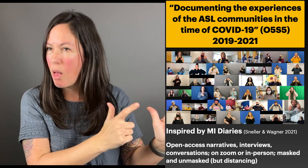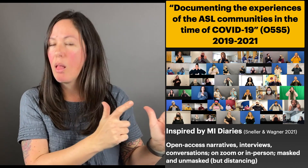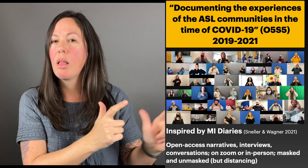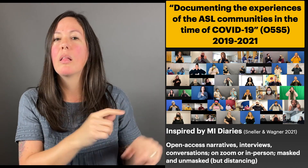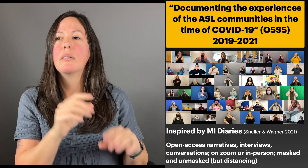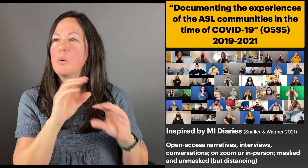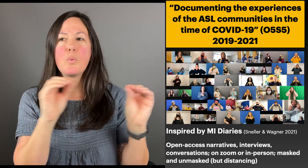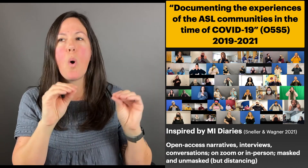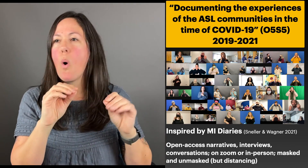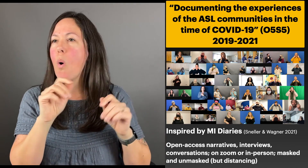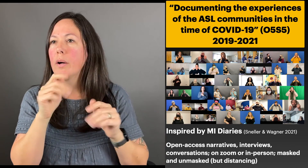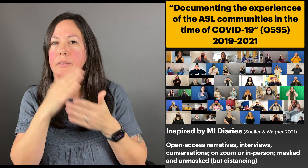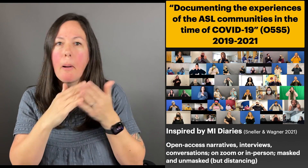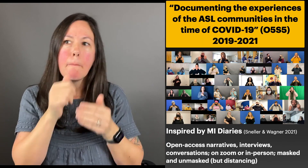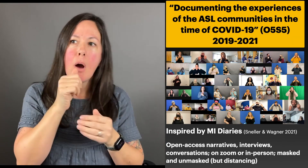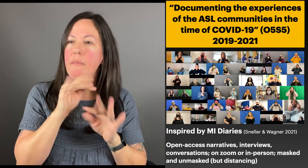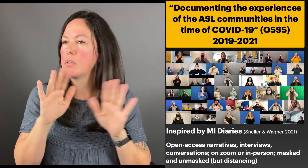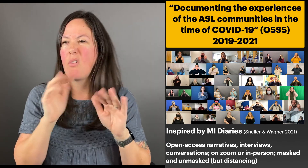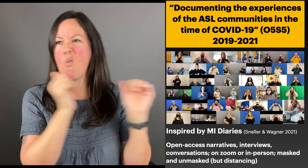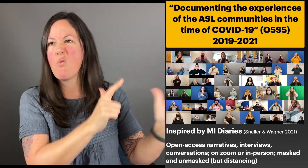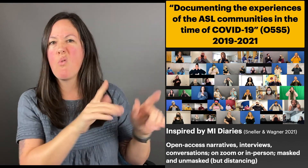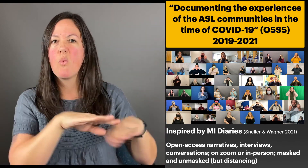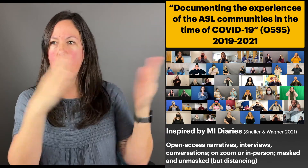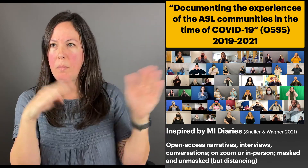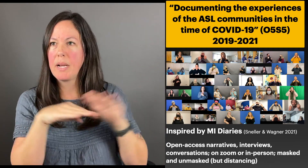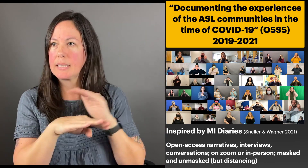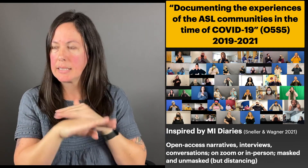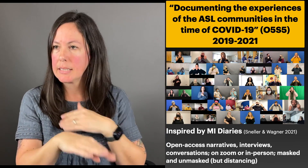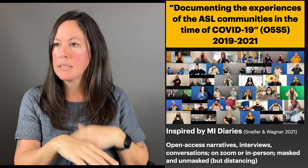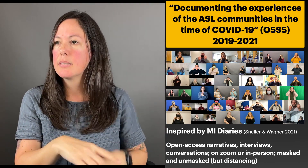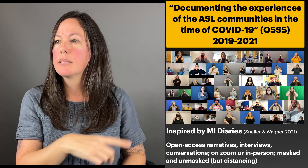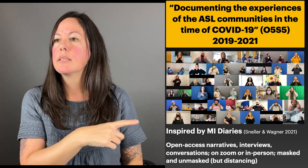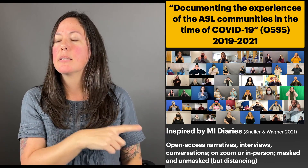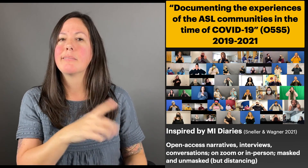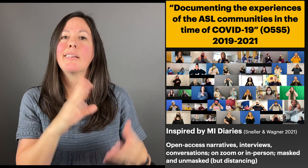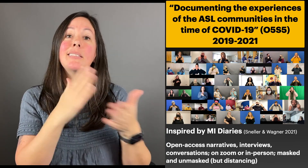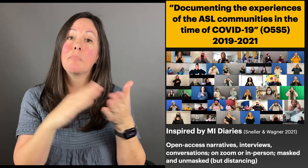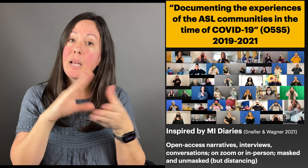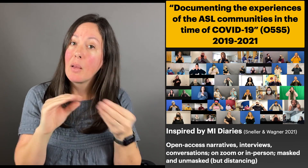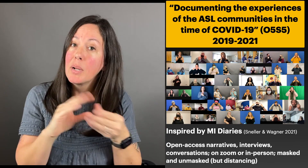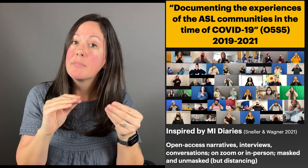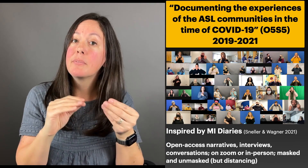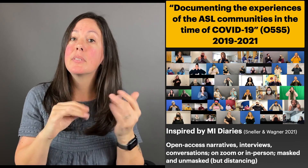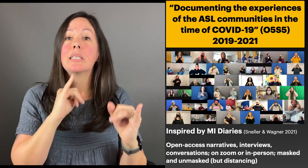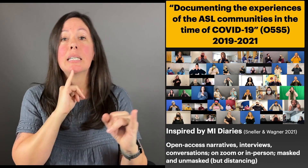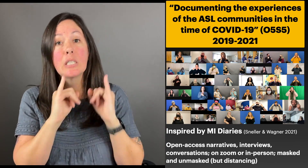communities we collected different types of data that were all open access